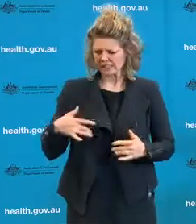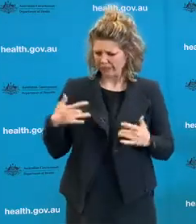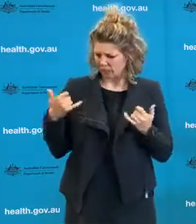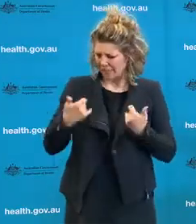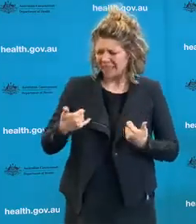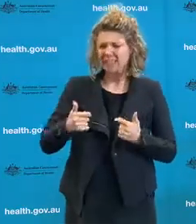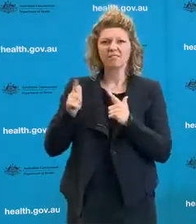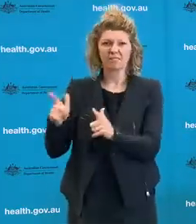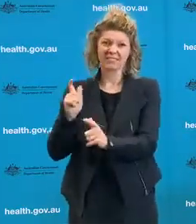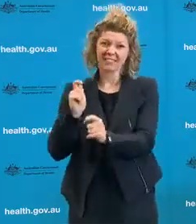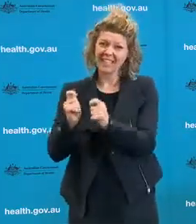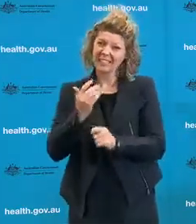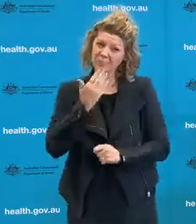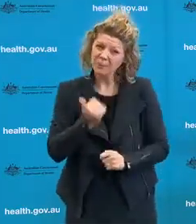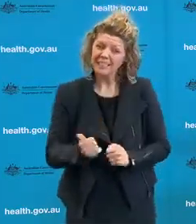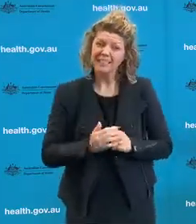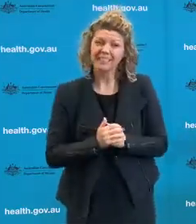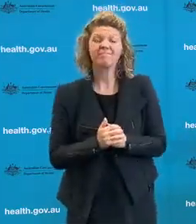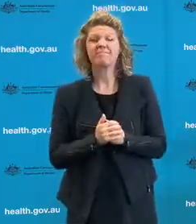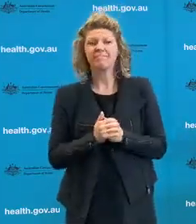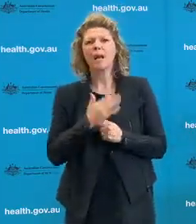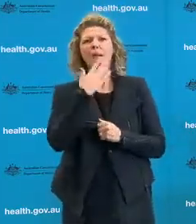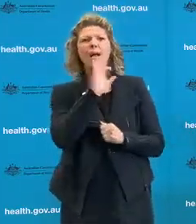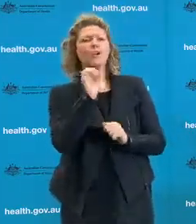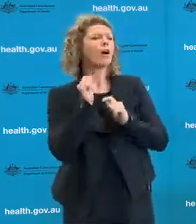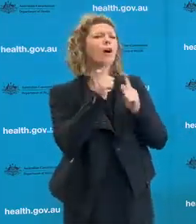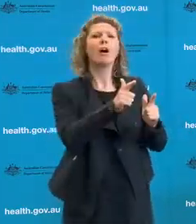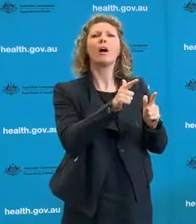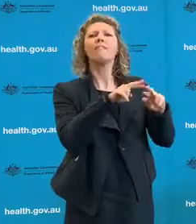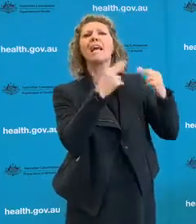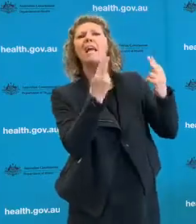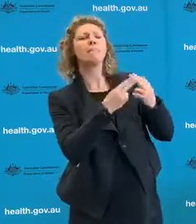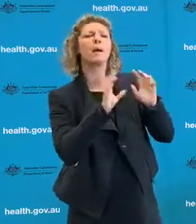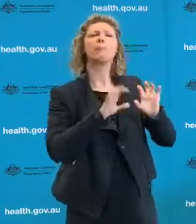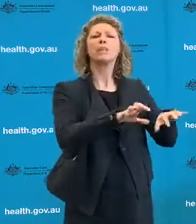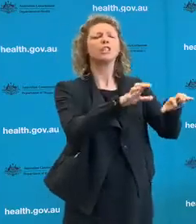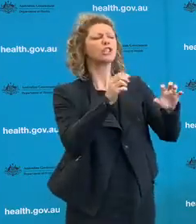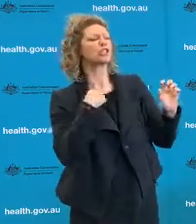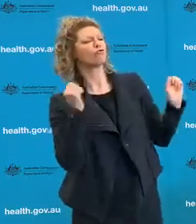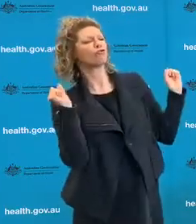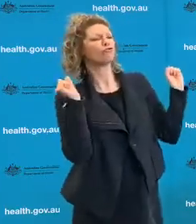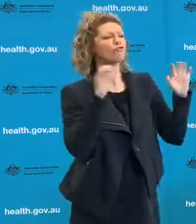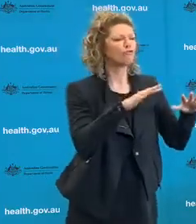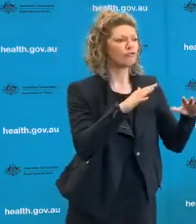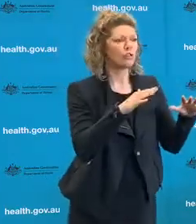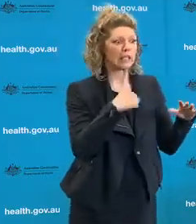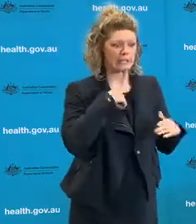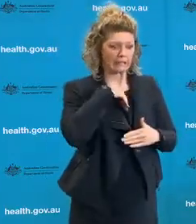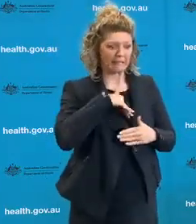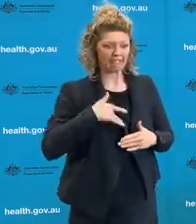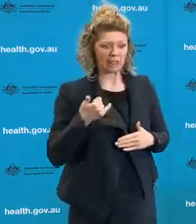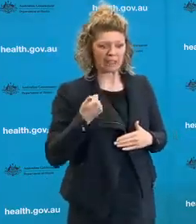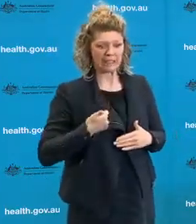Don't go to a family gathering down at the beach if you're unwell or the kids are unwell. Stay at home and get yourself tested.